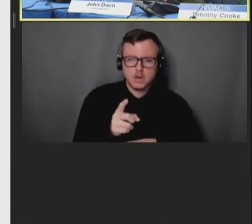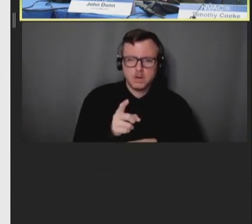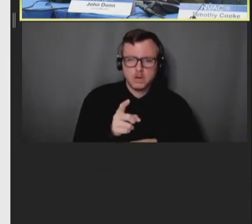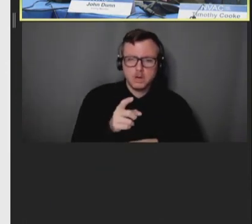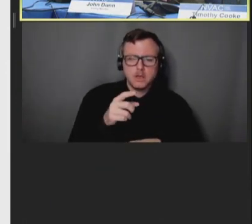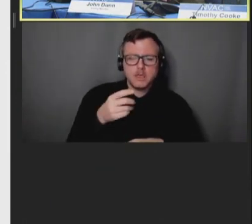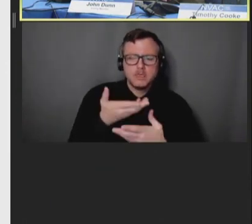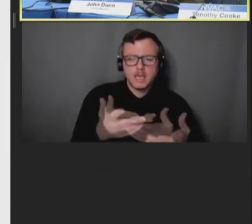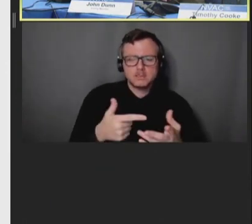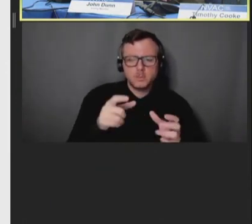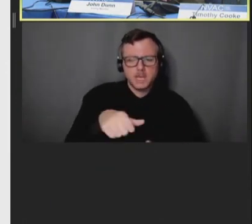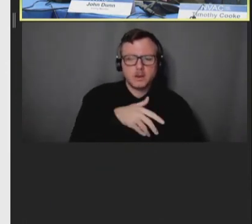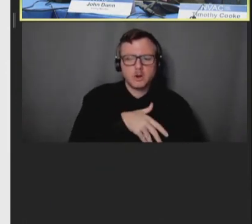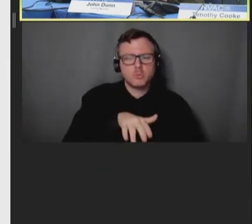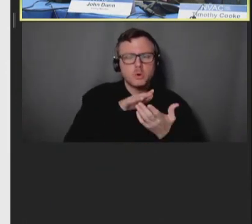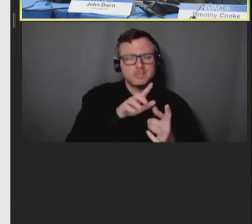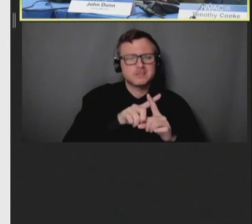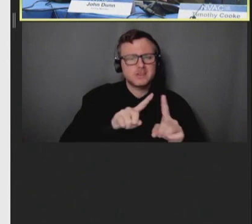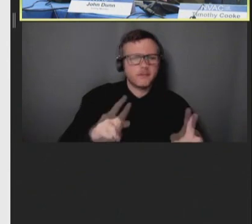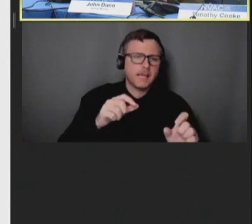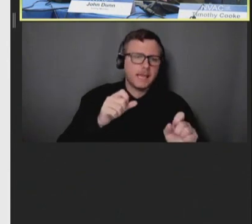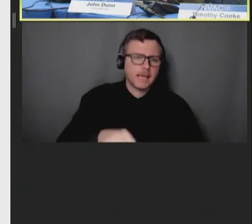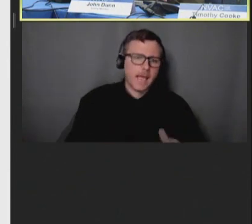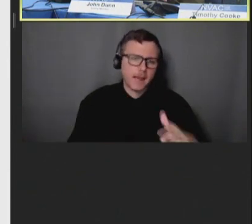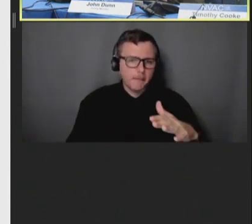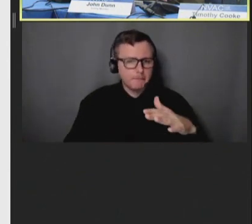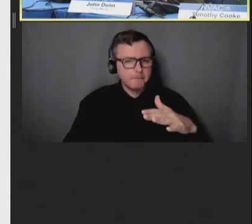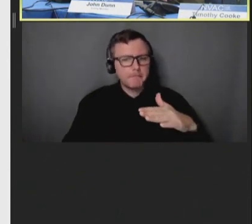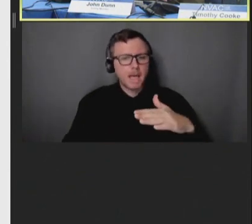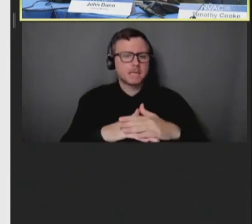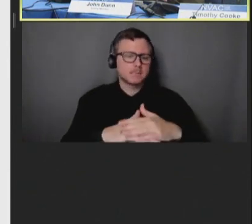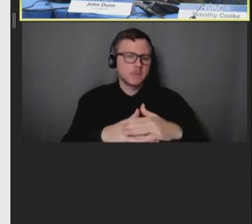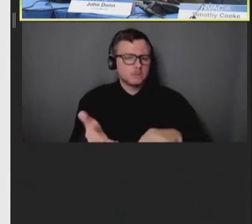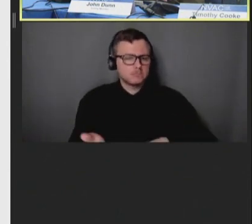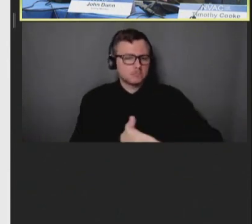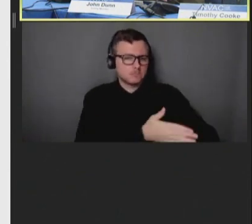help to maximize that? Because that's clearly -- that's clearly where the money is with this.